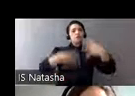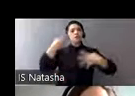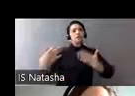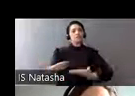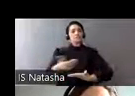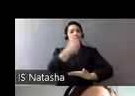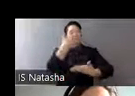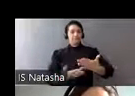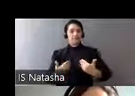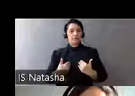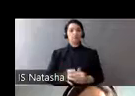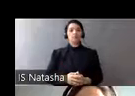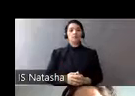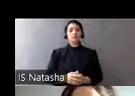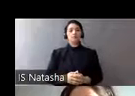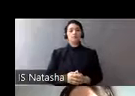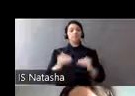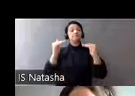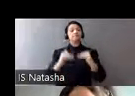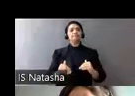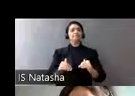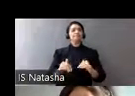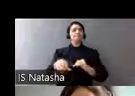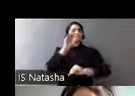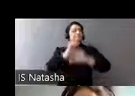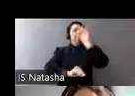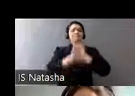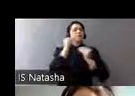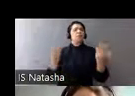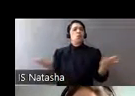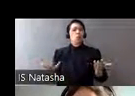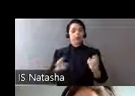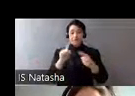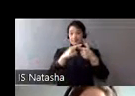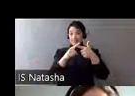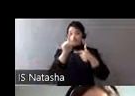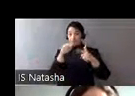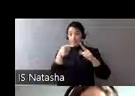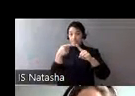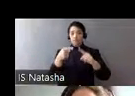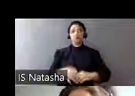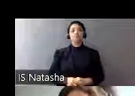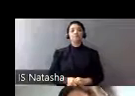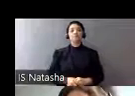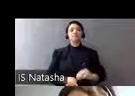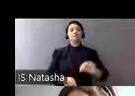The lessons learned from using the toolkit were, some of them were, there's a need to